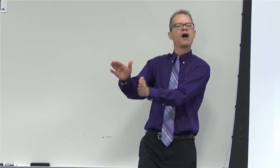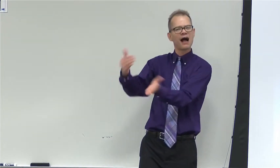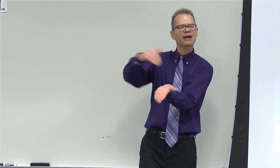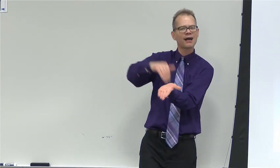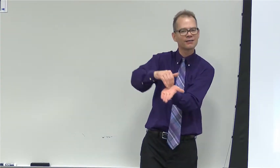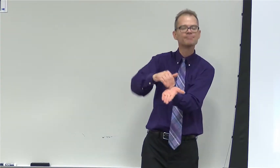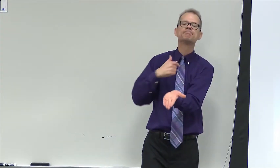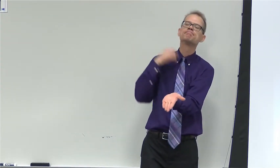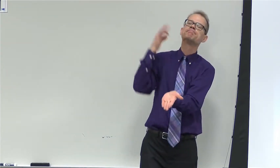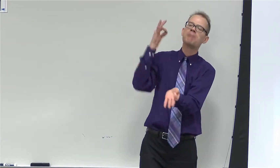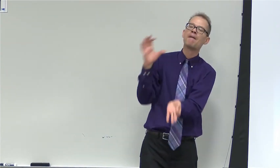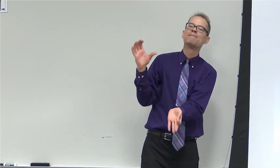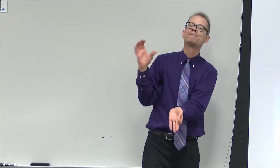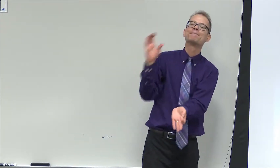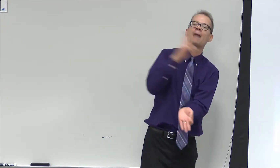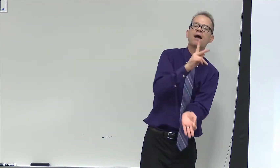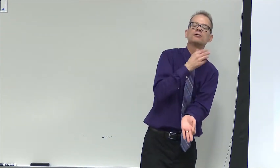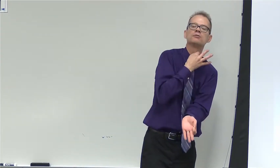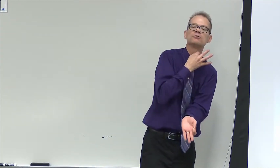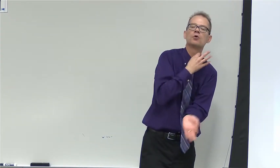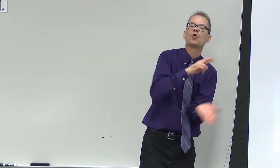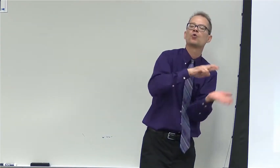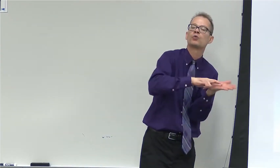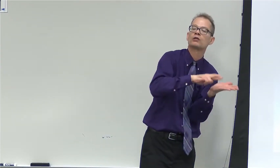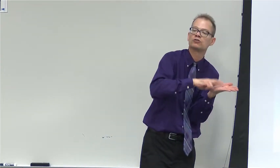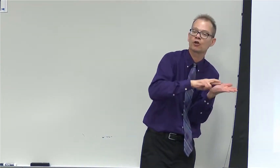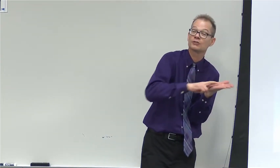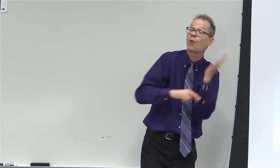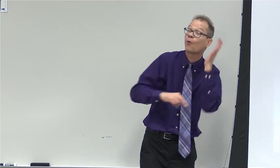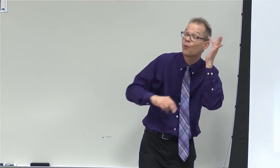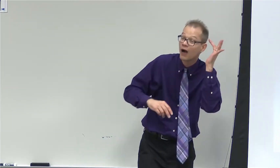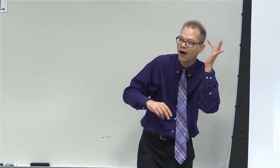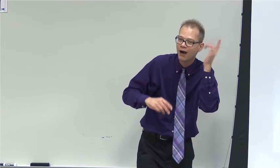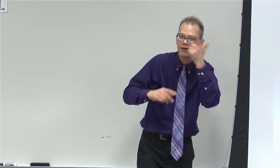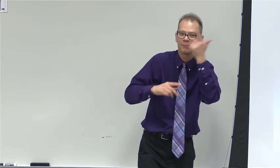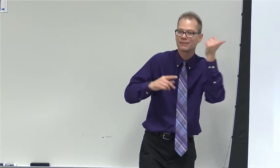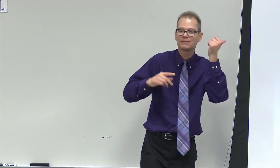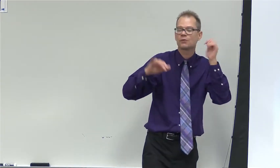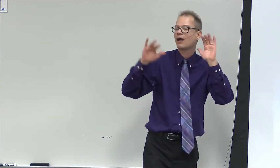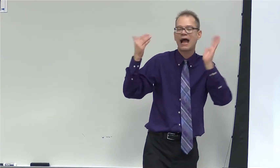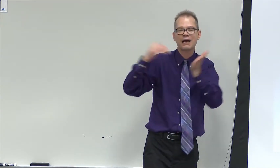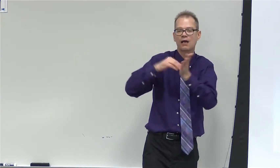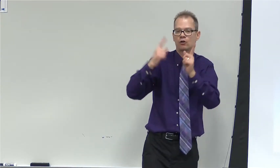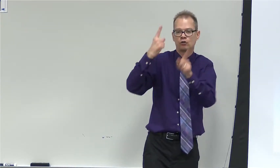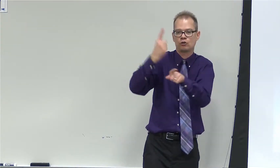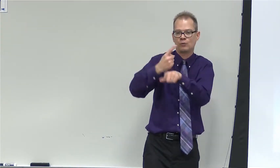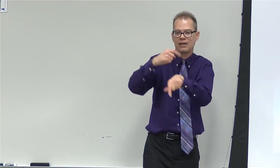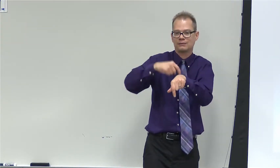and decided to go back to research.